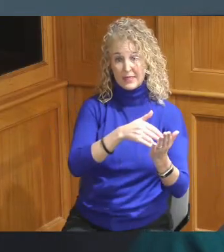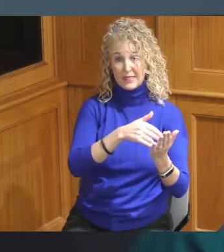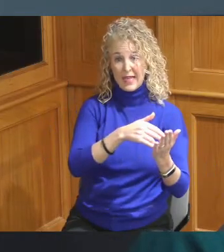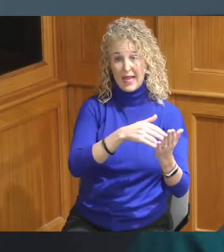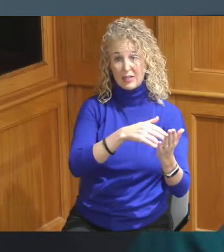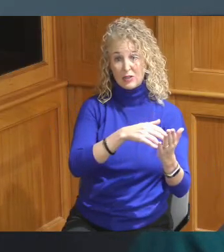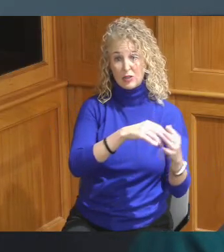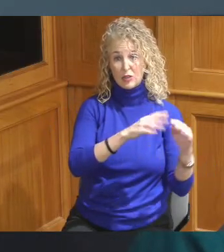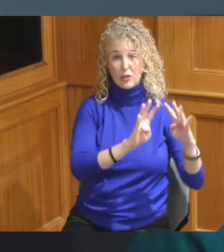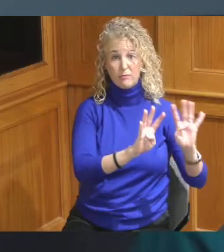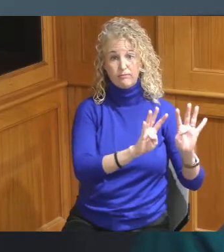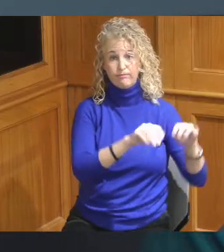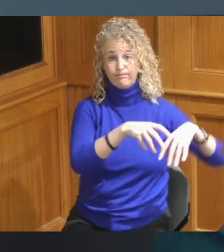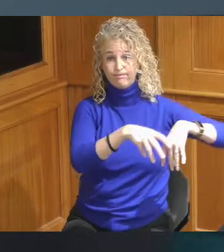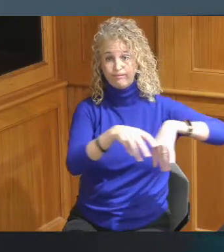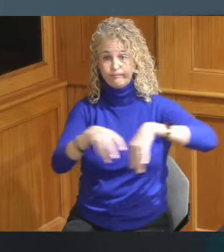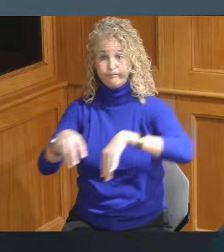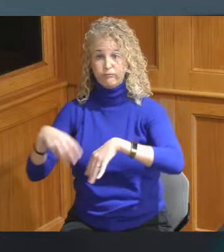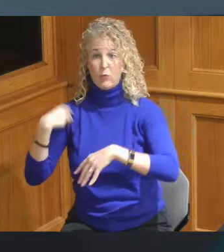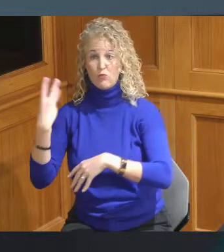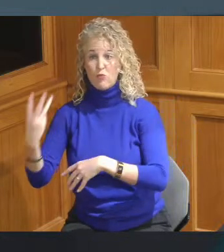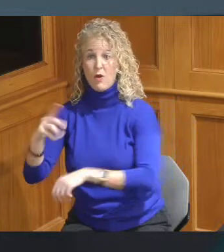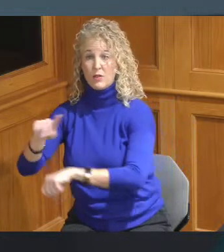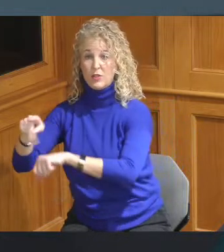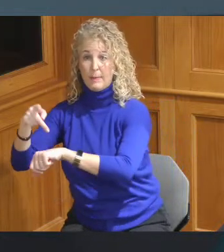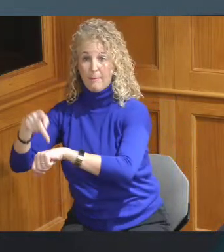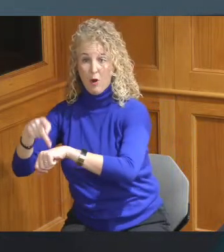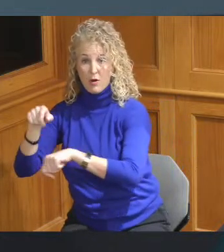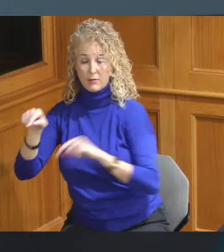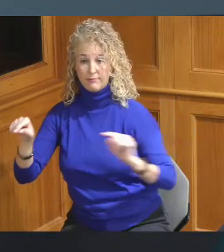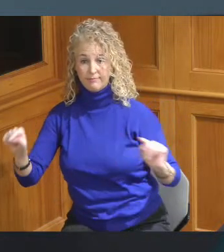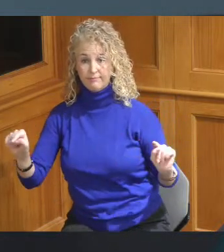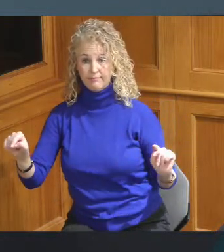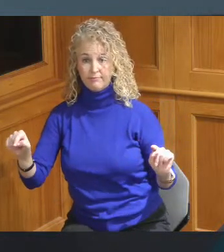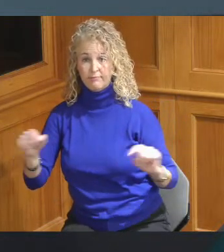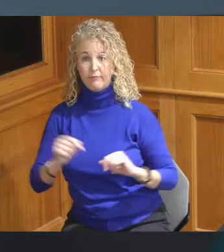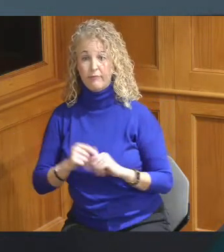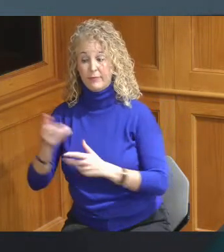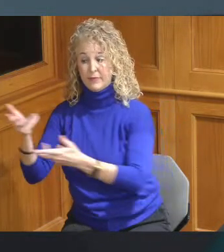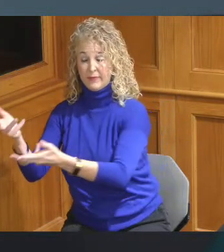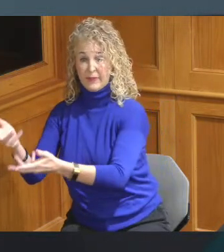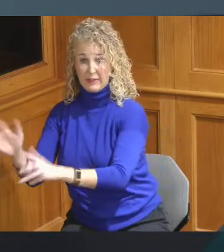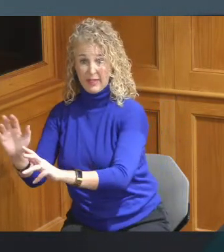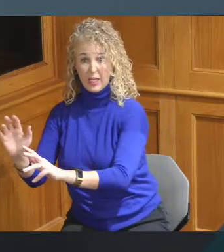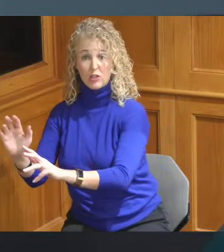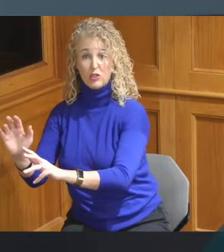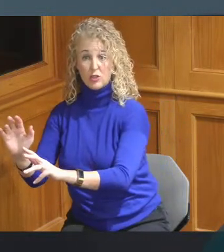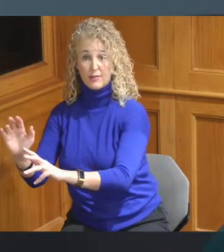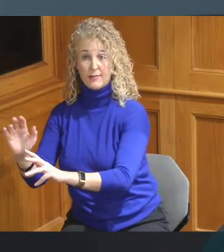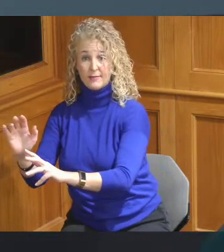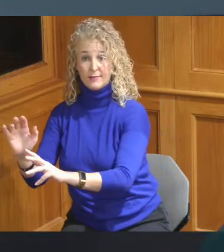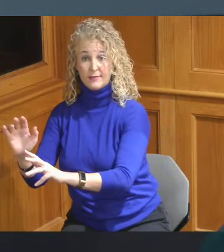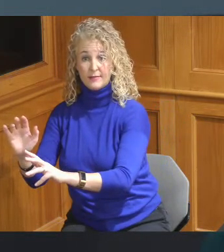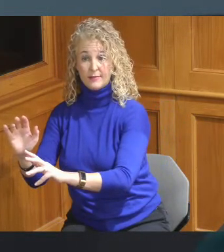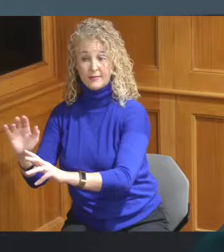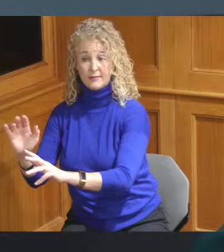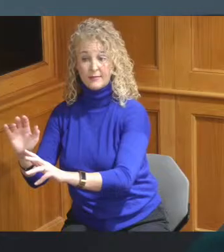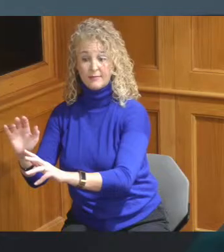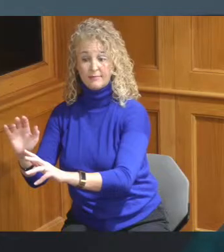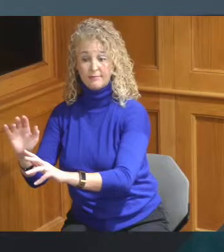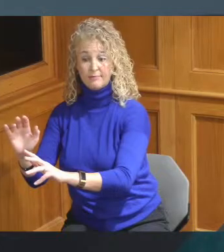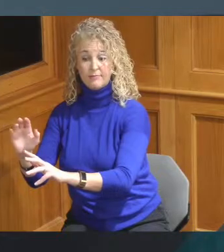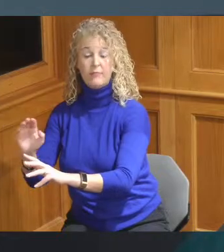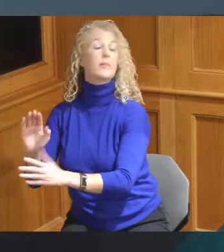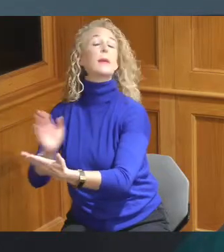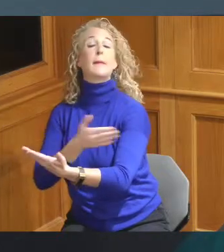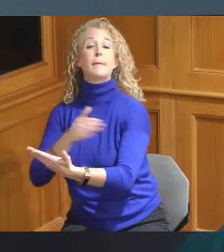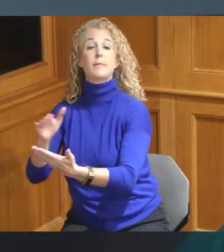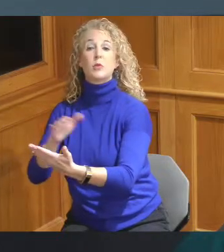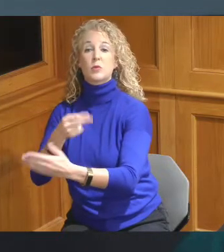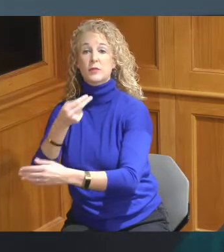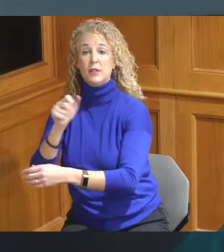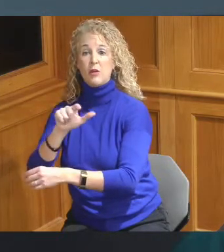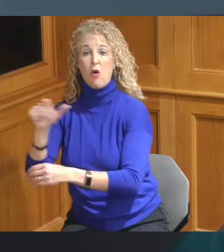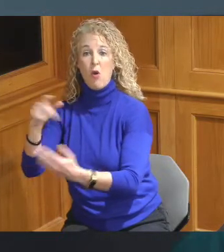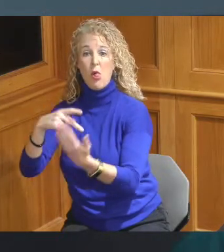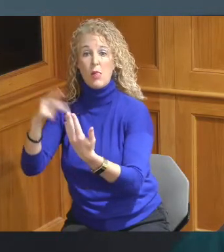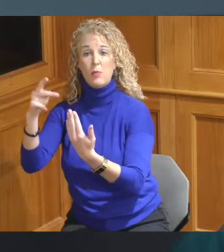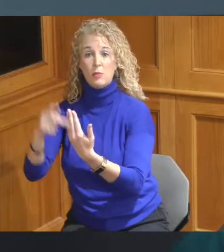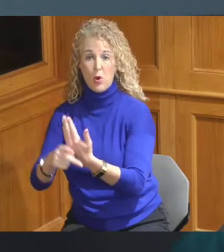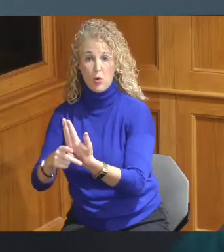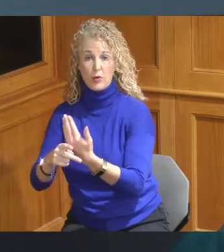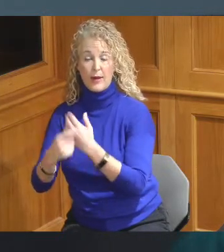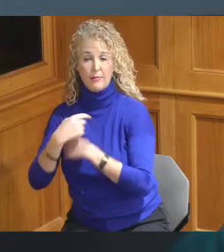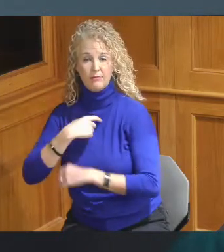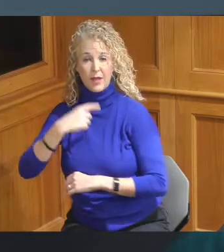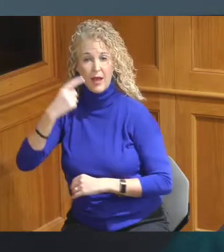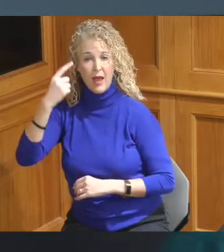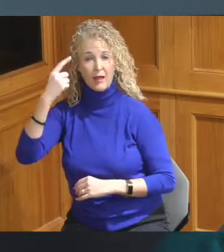Park and then after that then there's a program at Music Hall and I understand that it's free to